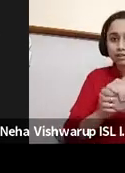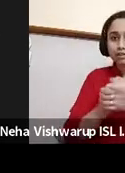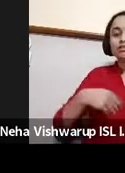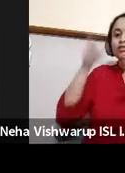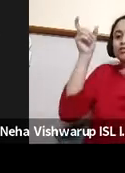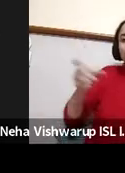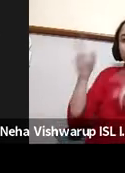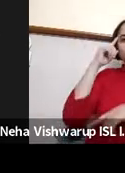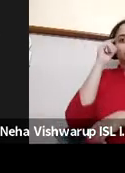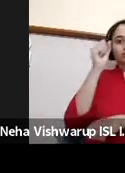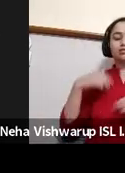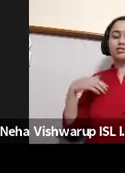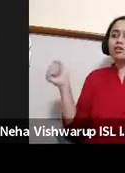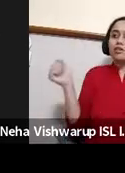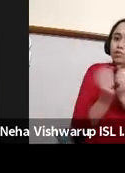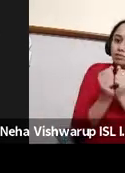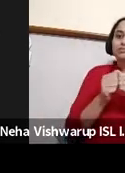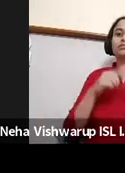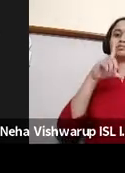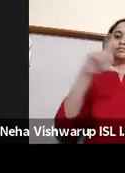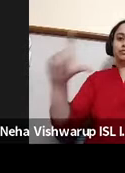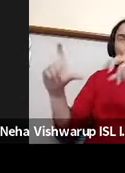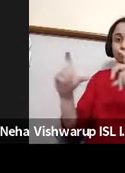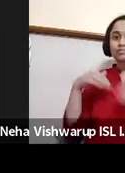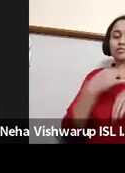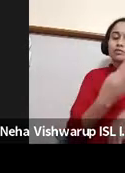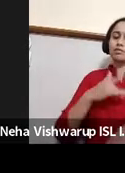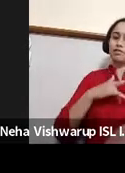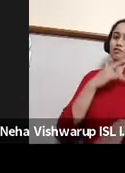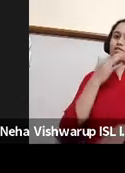their photograph taken together is something they feel important enough to memorialize